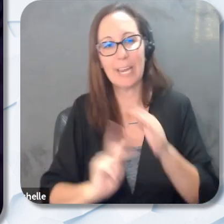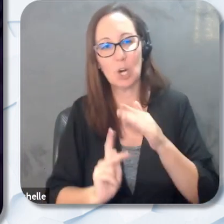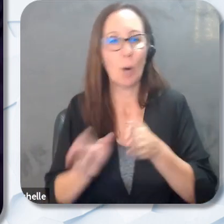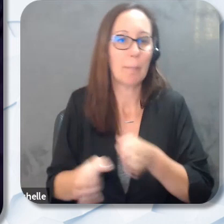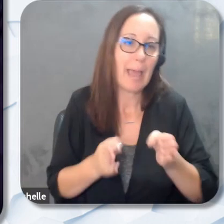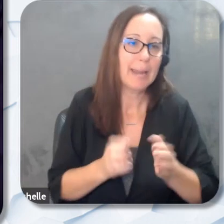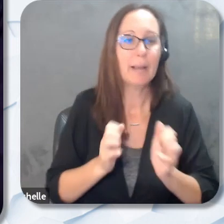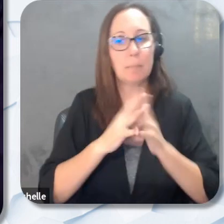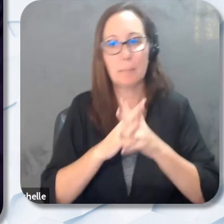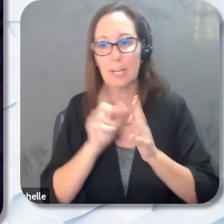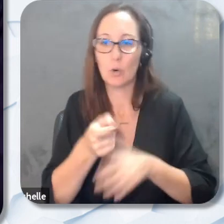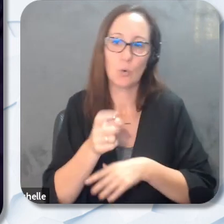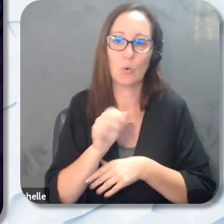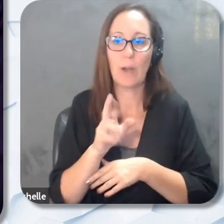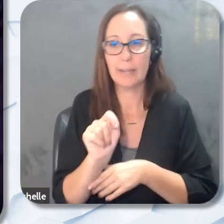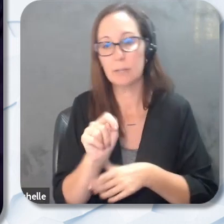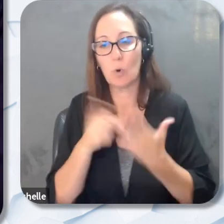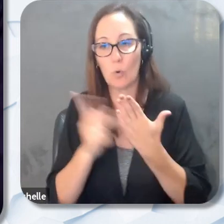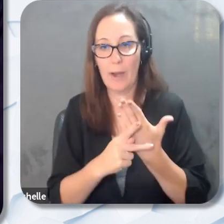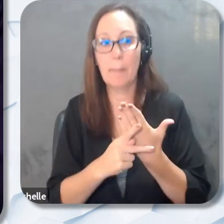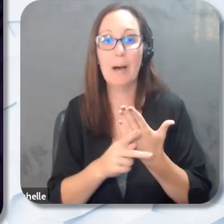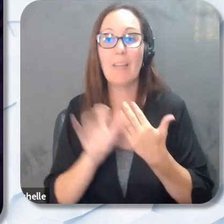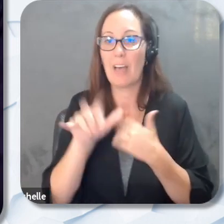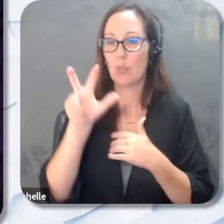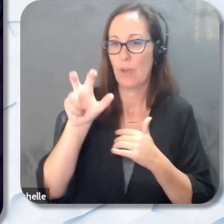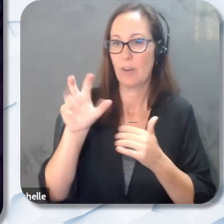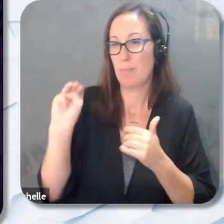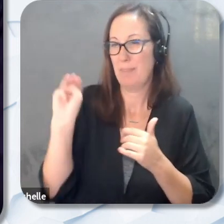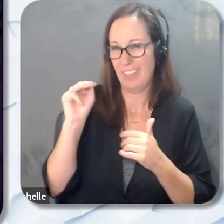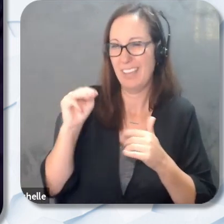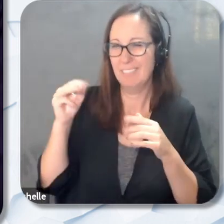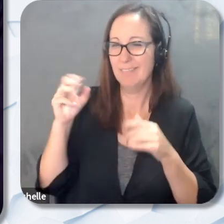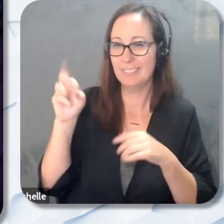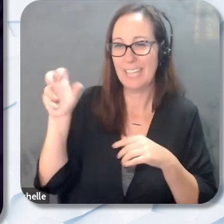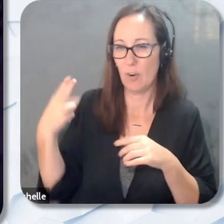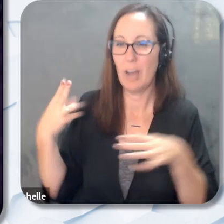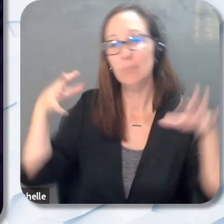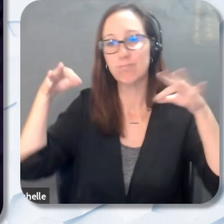and implementation grant program on that 300 million that Sarah has just discussed can be